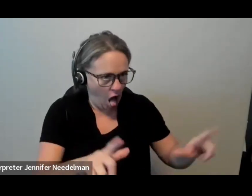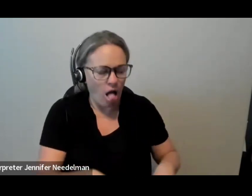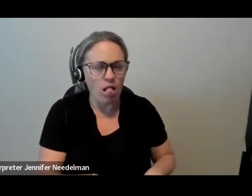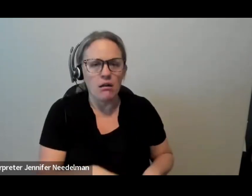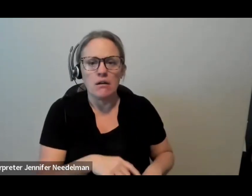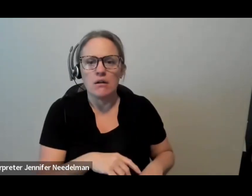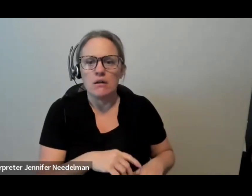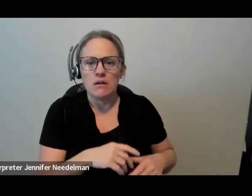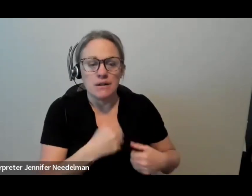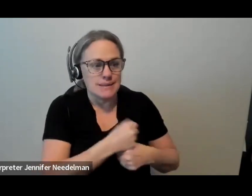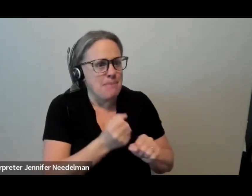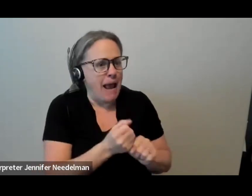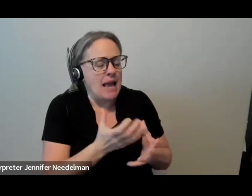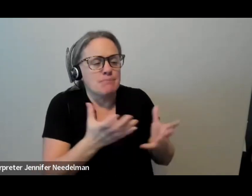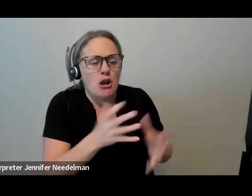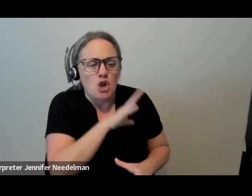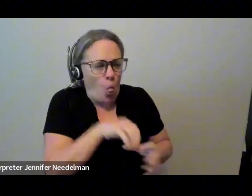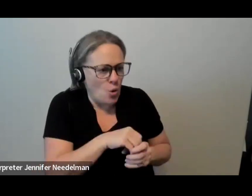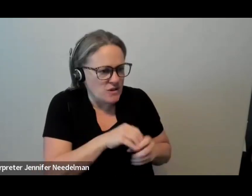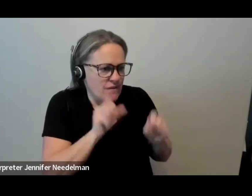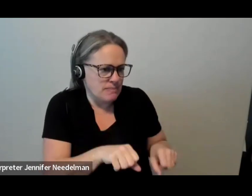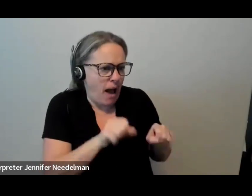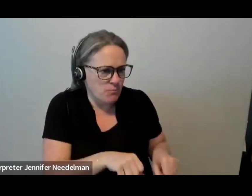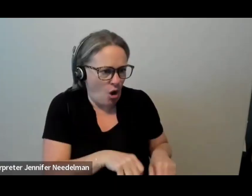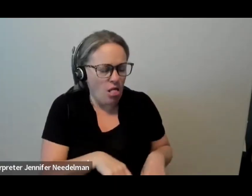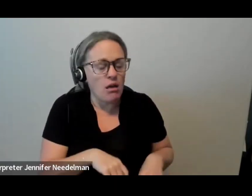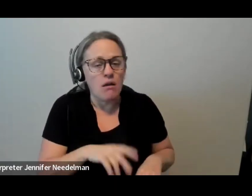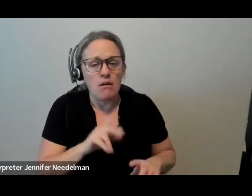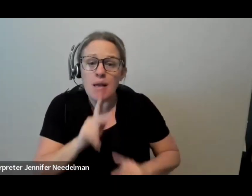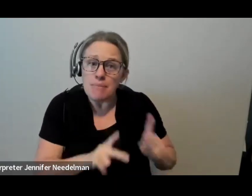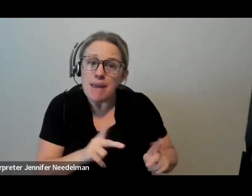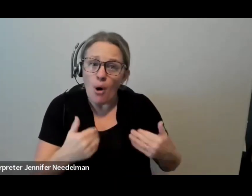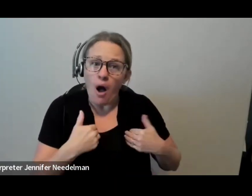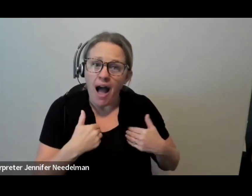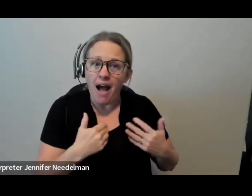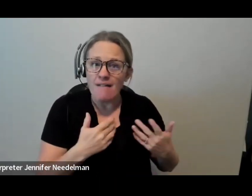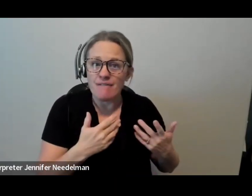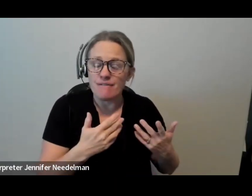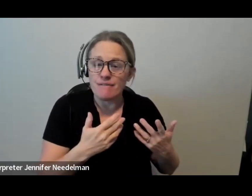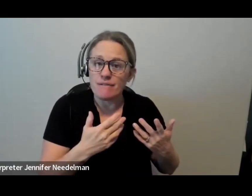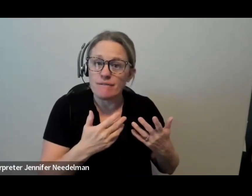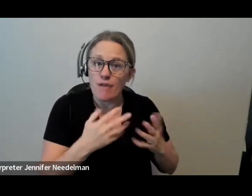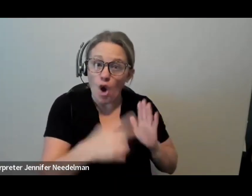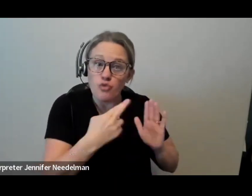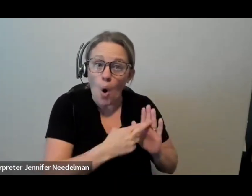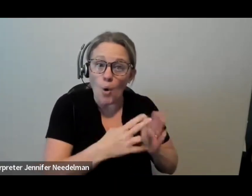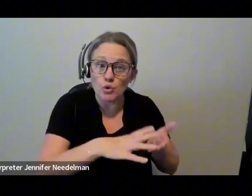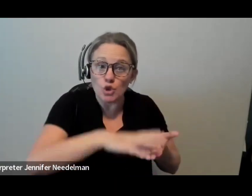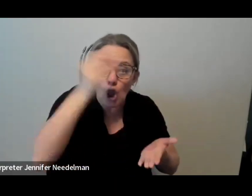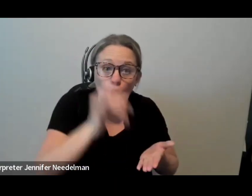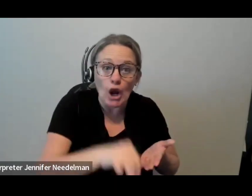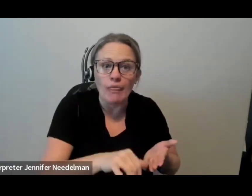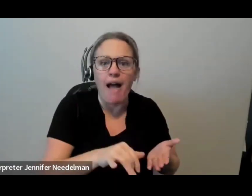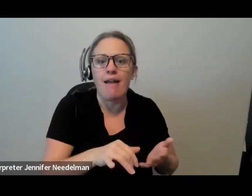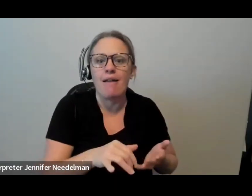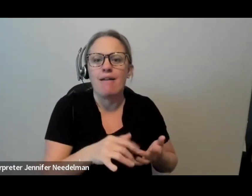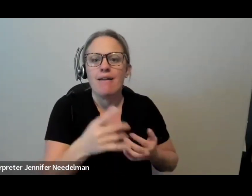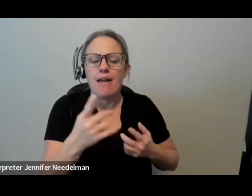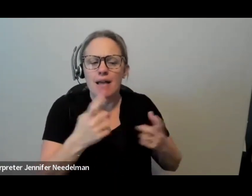as many inclusive experiences as possible. And people do have a due diligence to understand that and learn that and constantly ask themselves what am I missing?